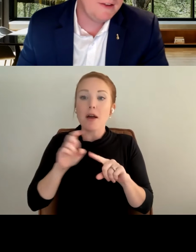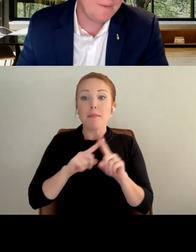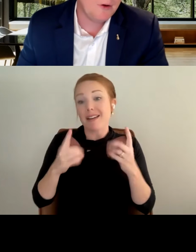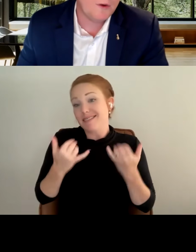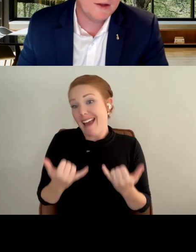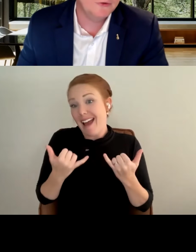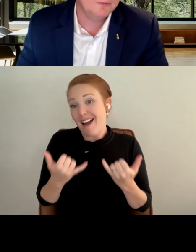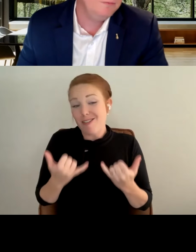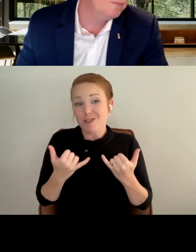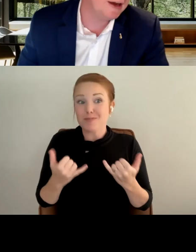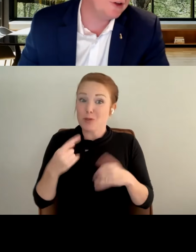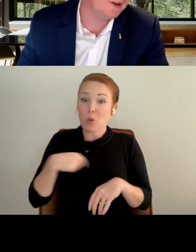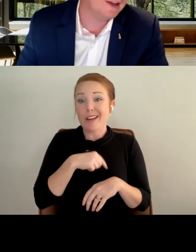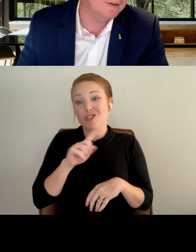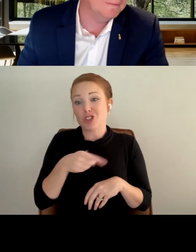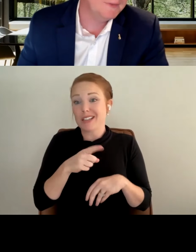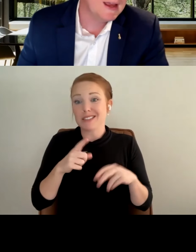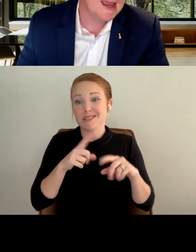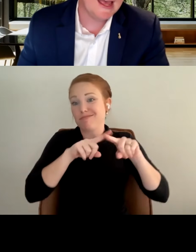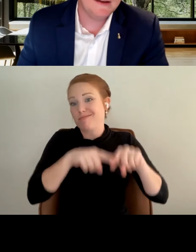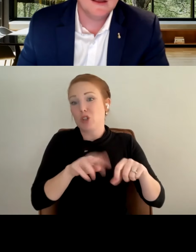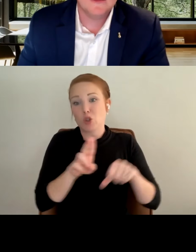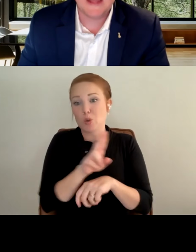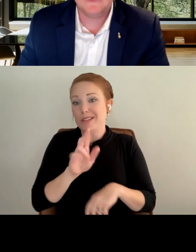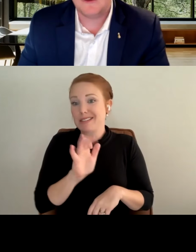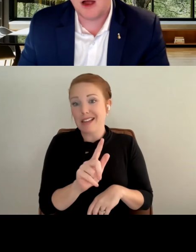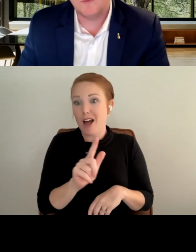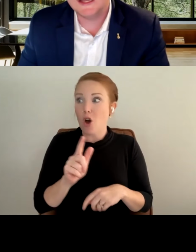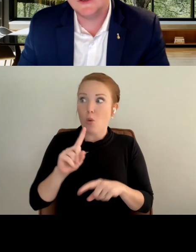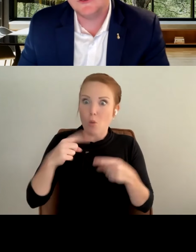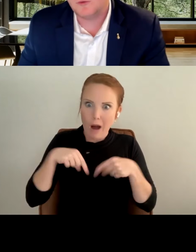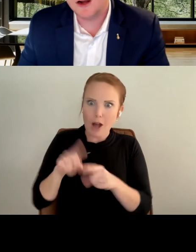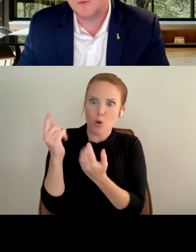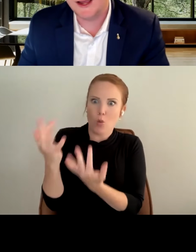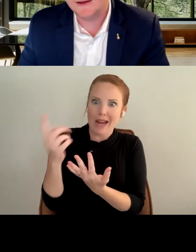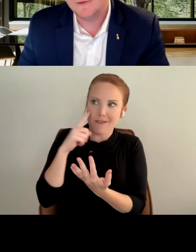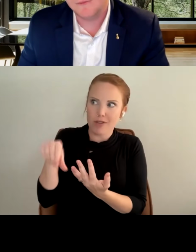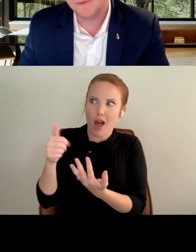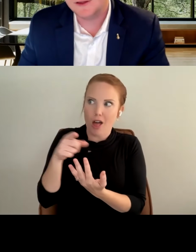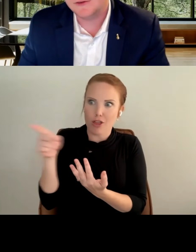the meantime we use Microsoft Excel. And that's our willingness to walk away from some of these